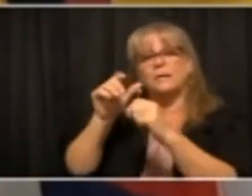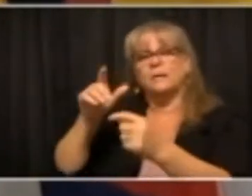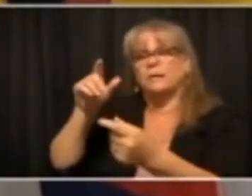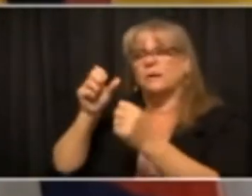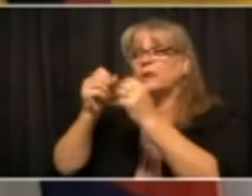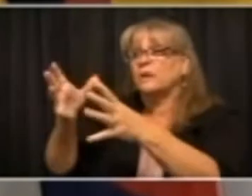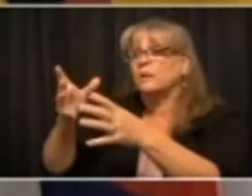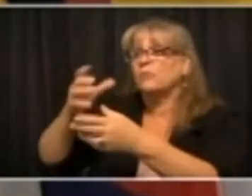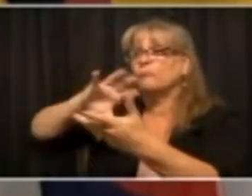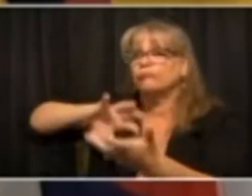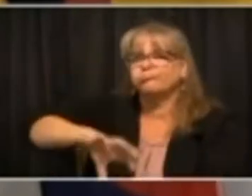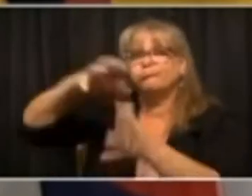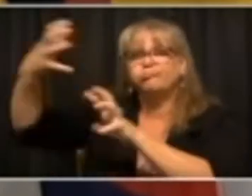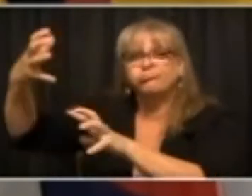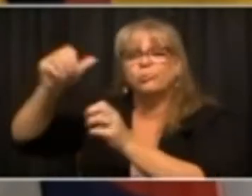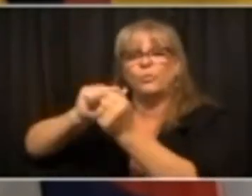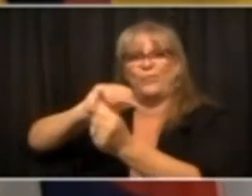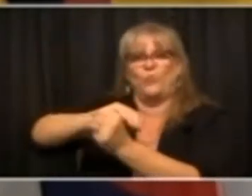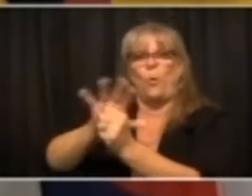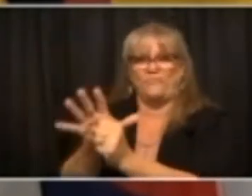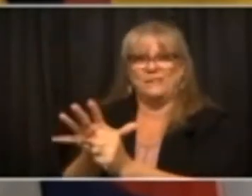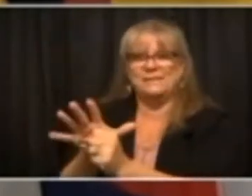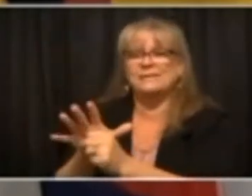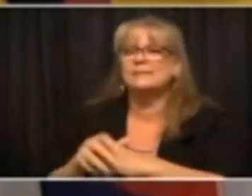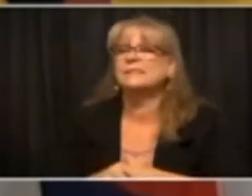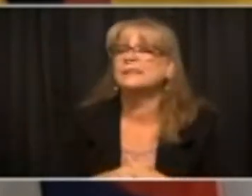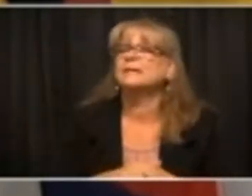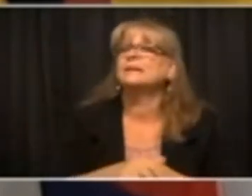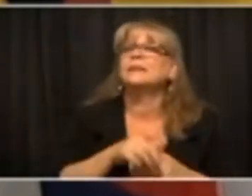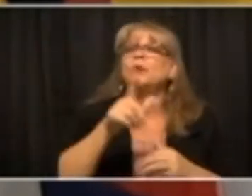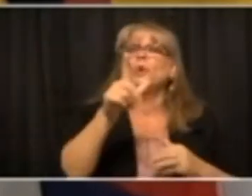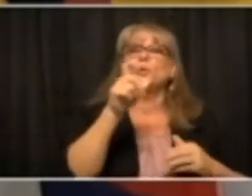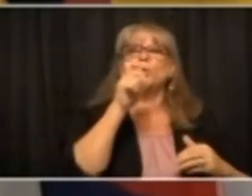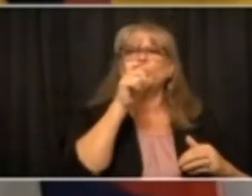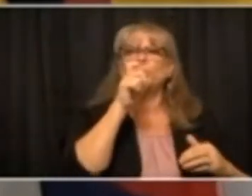uh dan gibbs from department of natural resources executive director who has